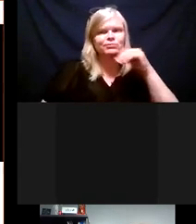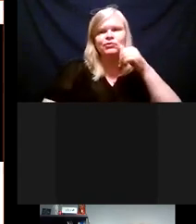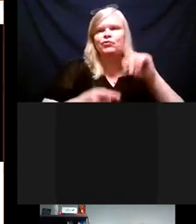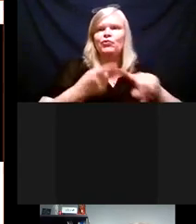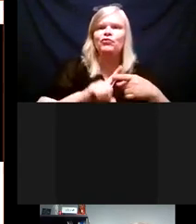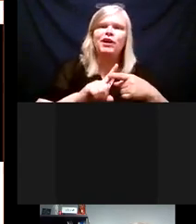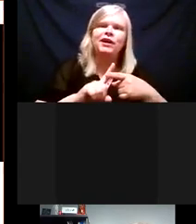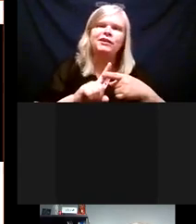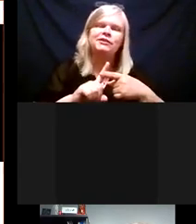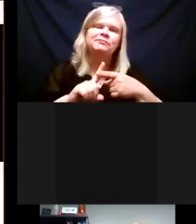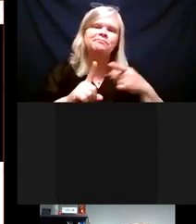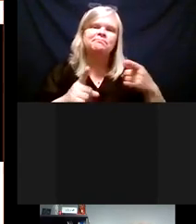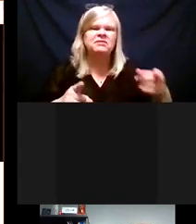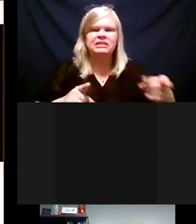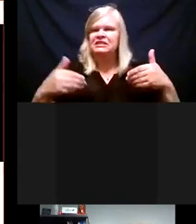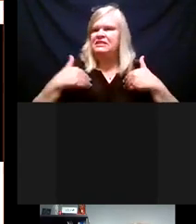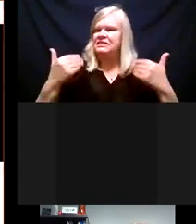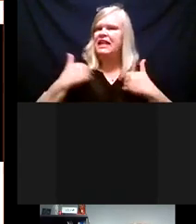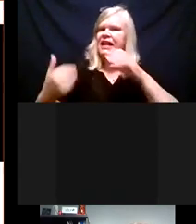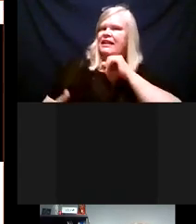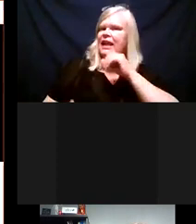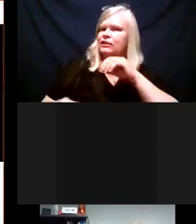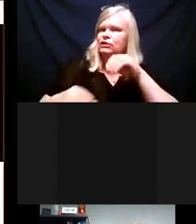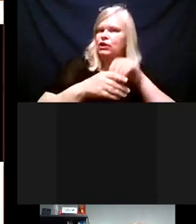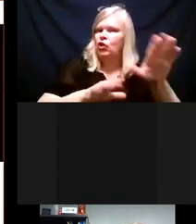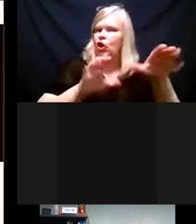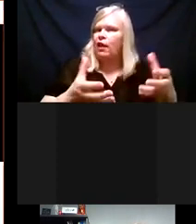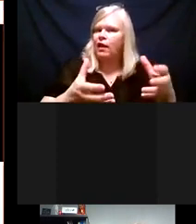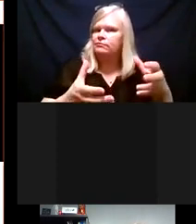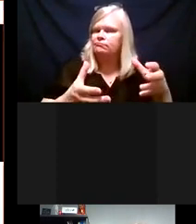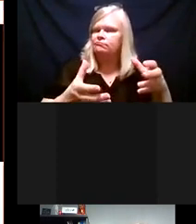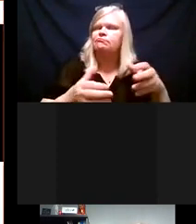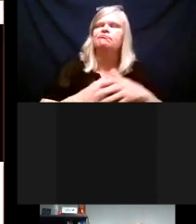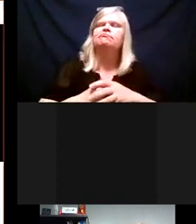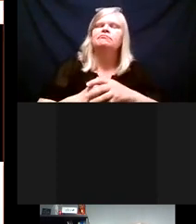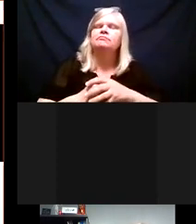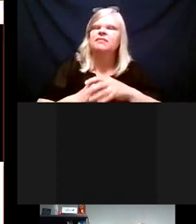KIND OF YOUNG FOR THE CLASS, THAT SORT OF SITUATION AND THAT